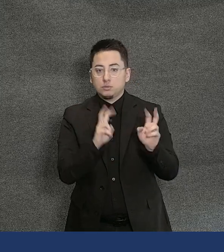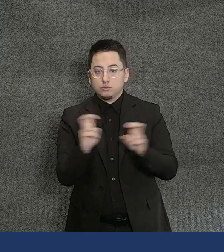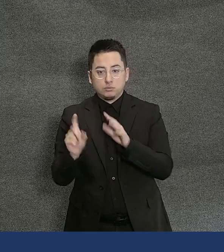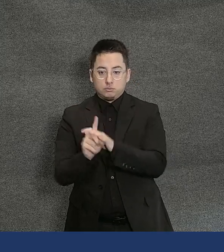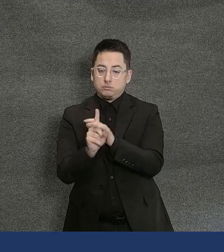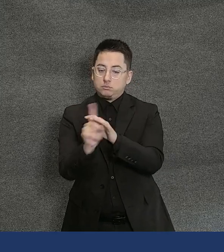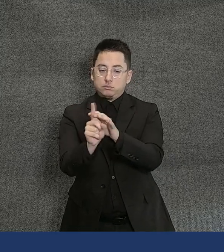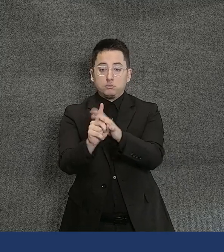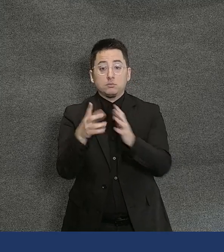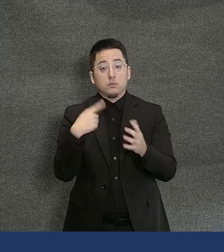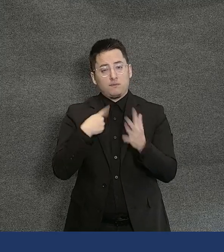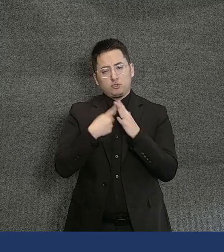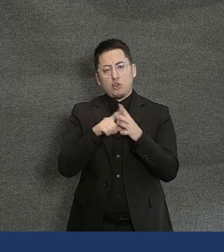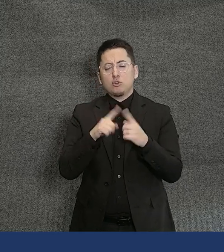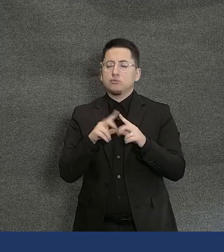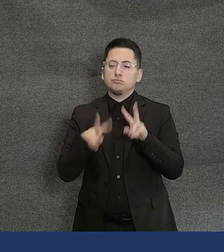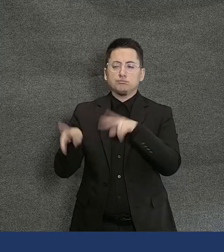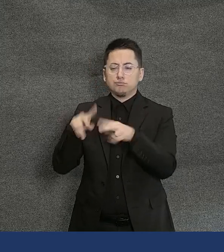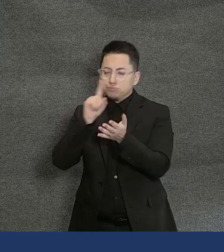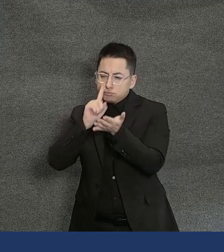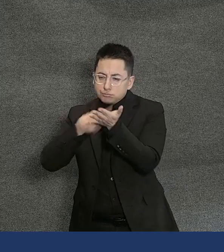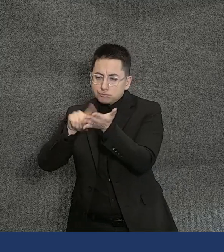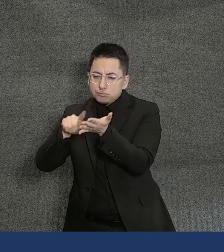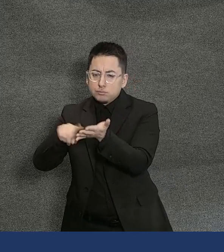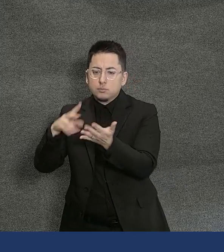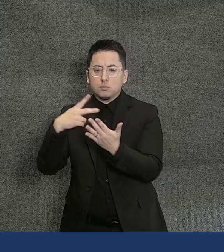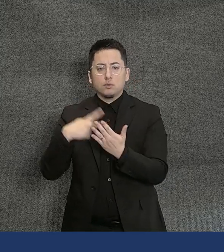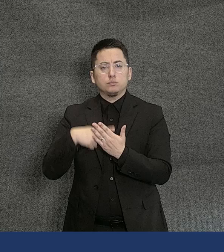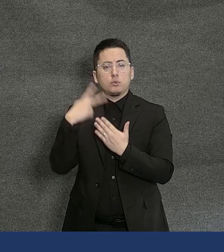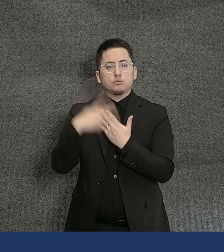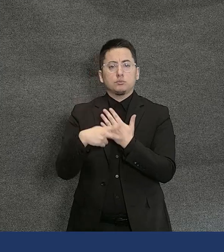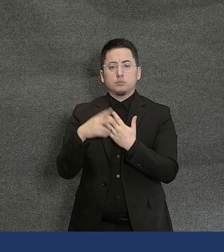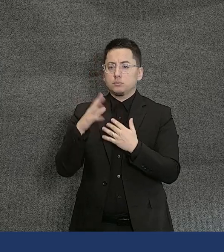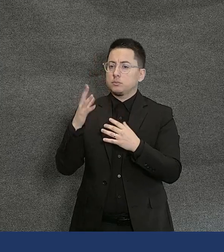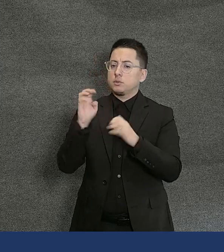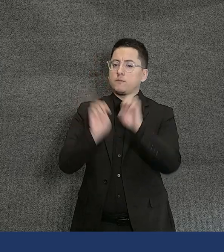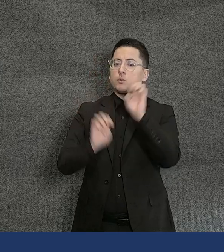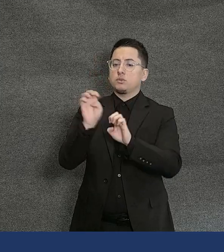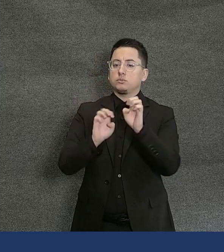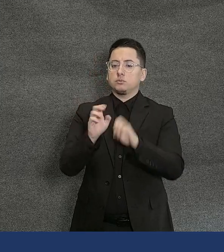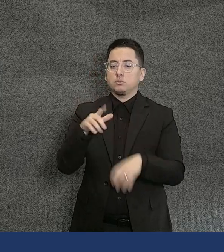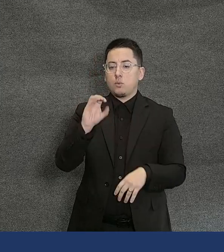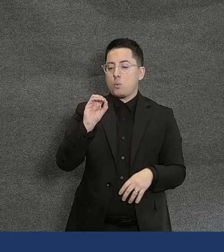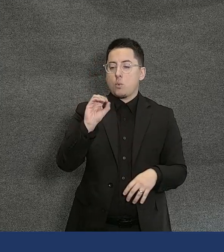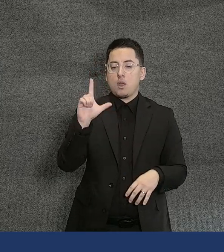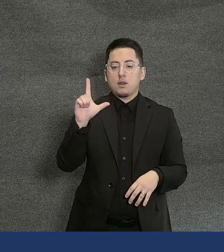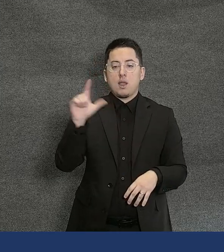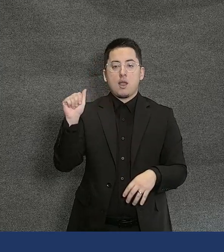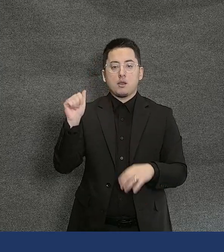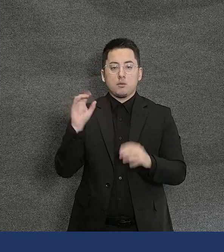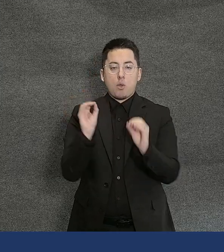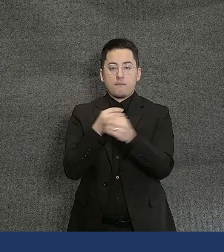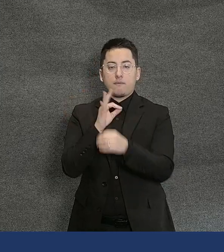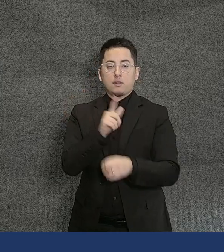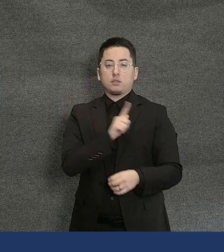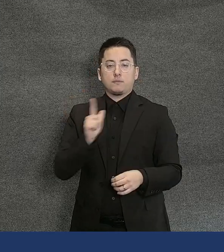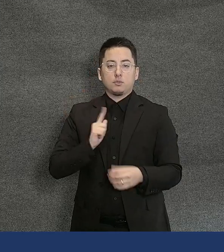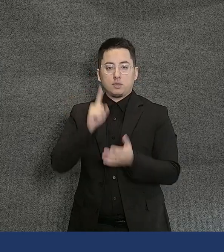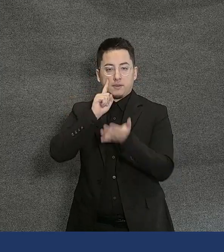what we call a program evaluation by the legislative auditor last year, and the results were presented, or I should